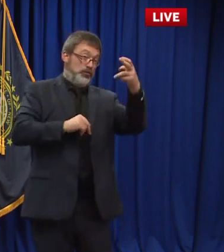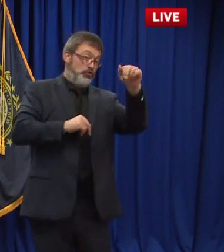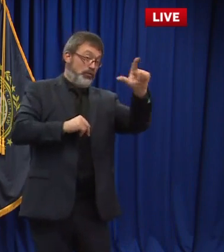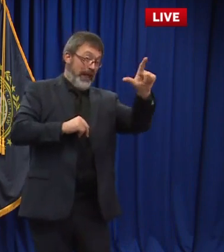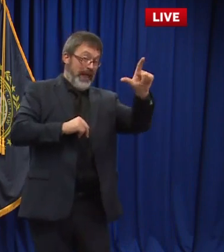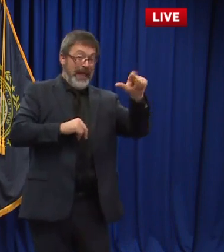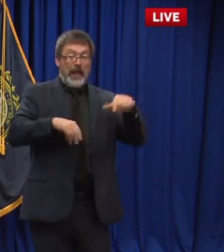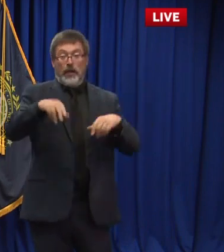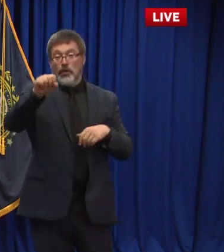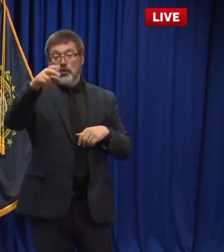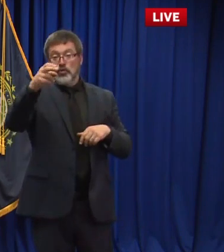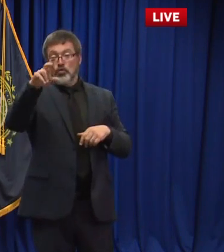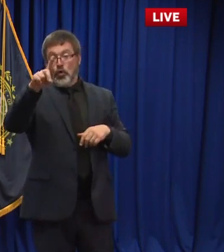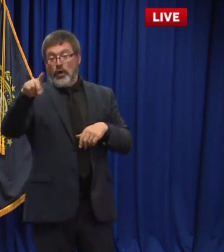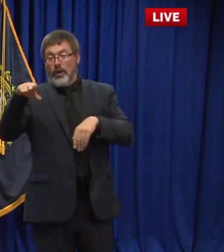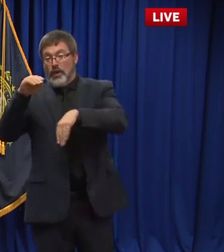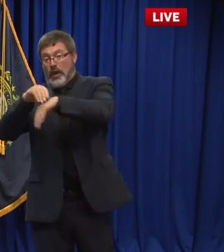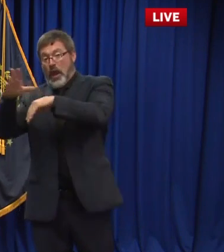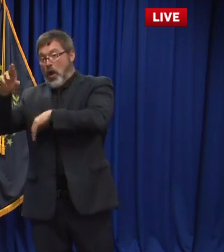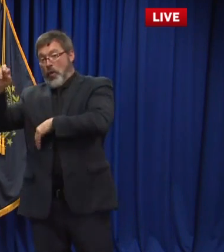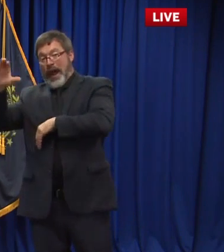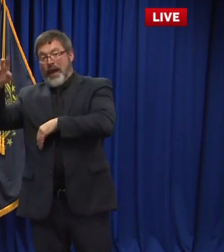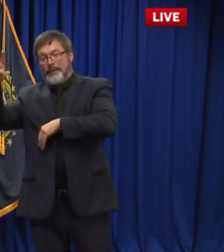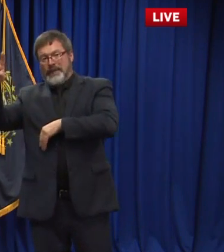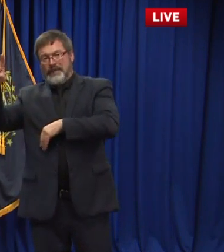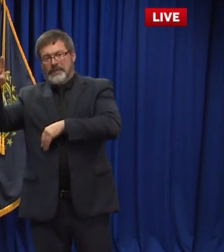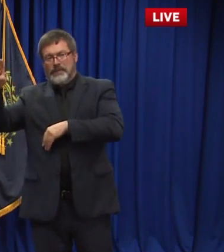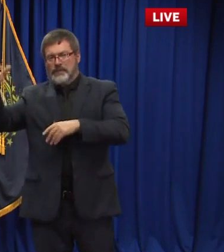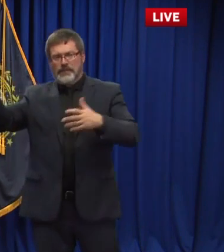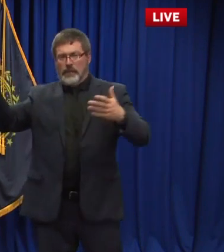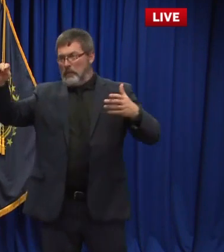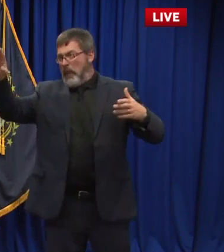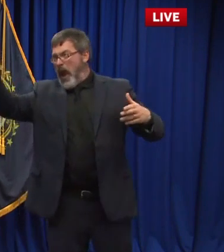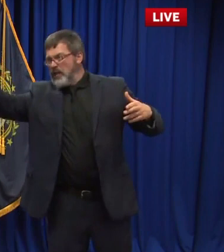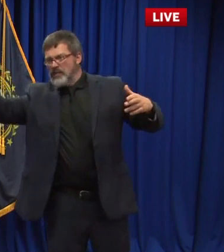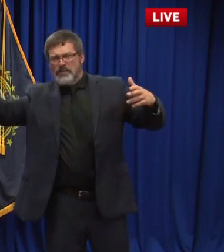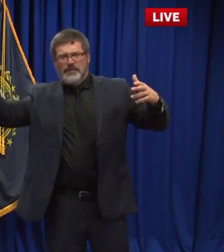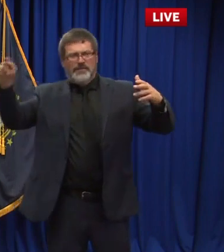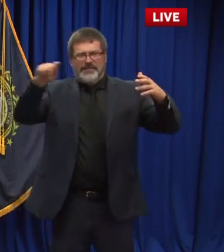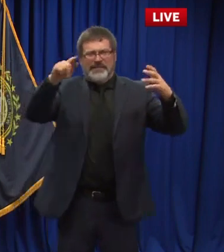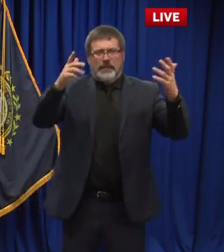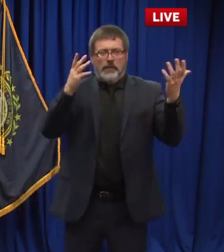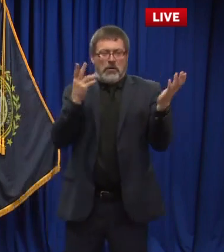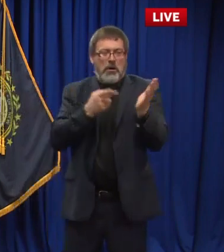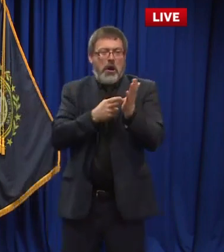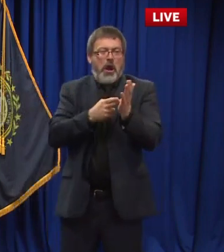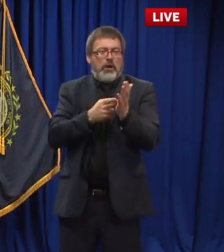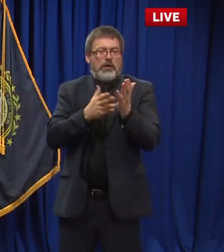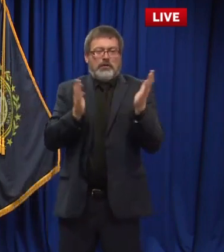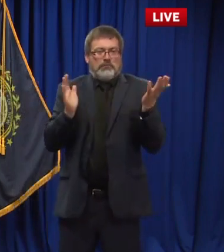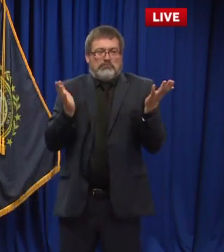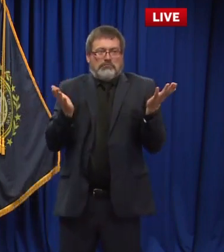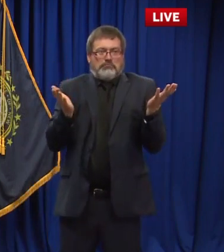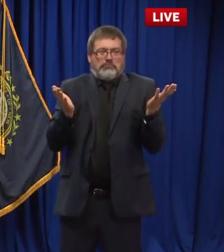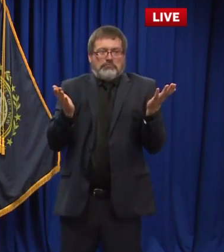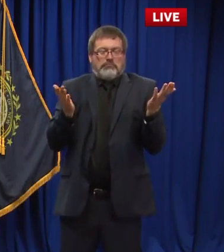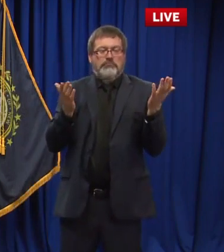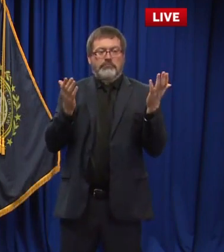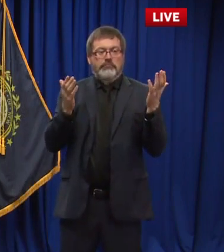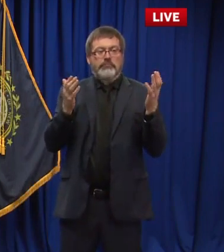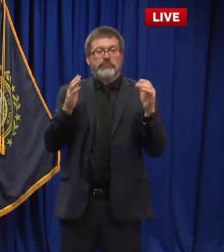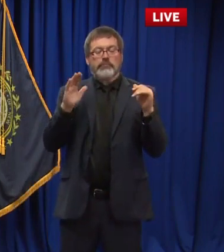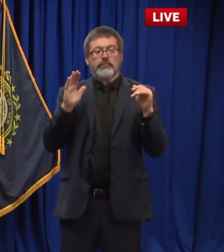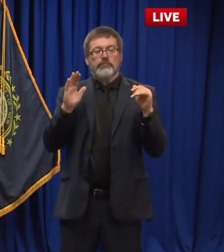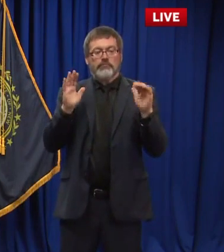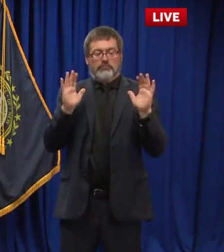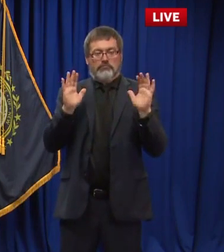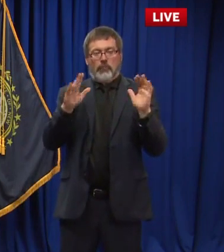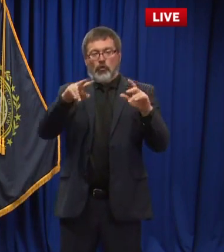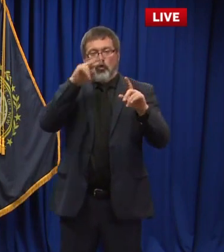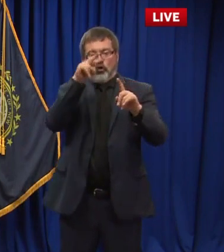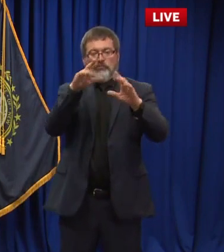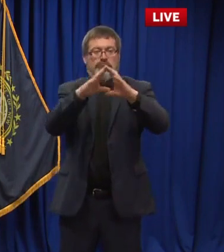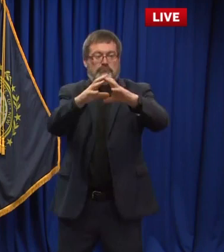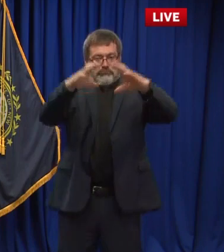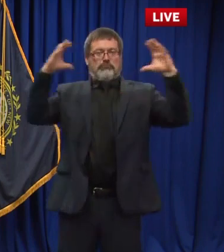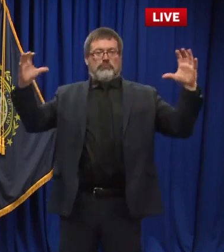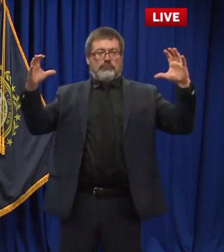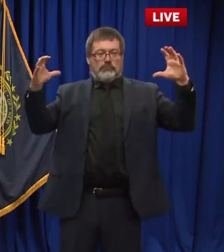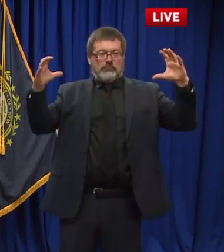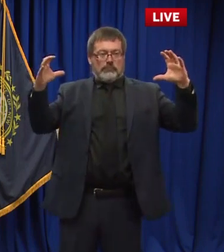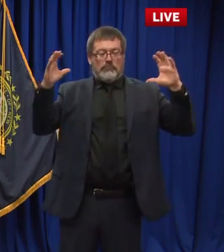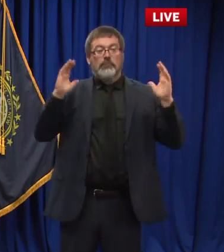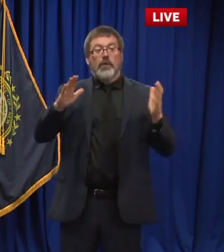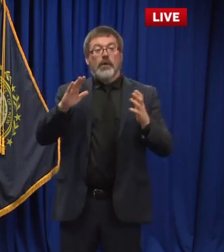THE QUESTION IS THE DIFFERENCE BETWEEN SHALL AND SHOULD IT IS KIND OF LIKE VERSUS YOU SHALL AND YOU MUST.